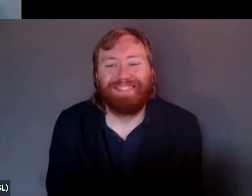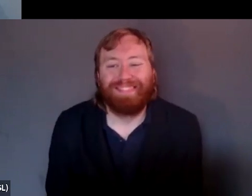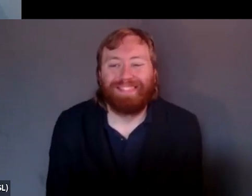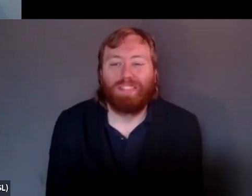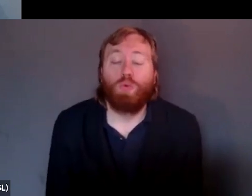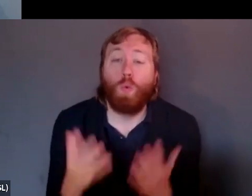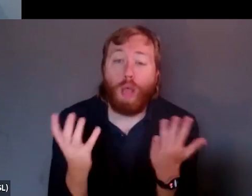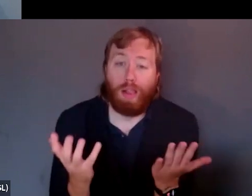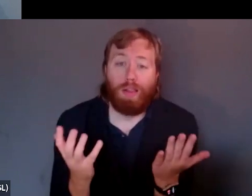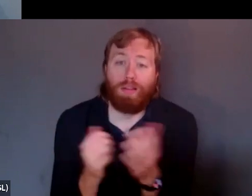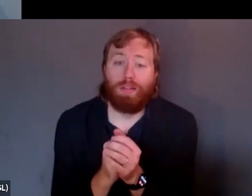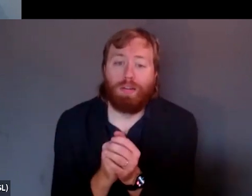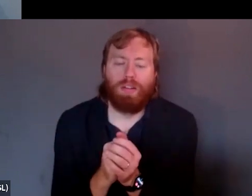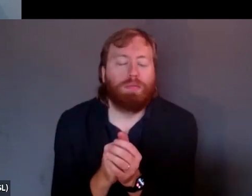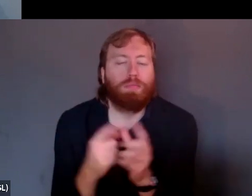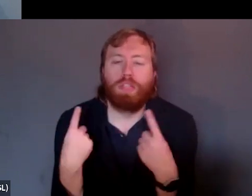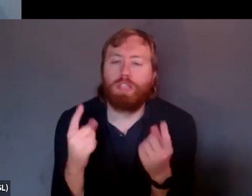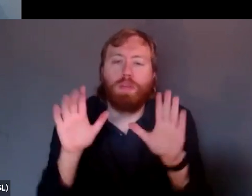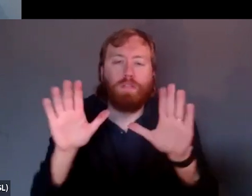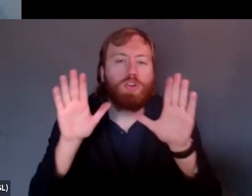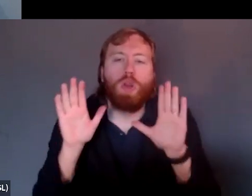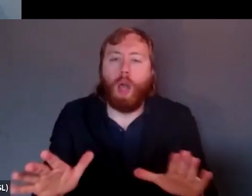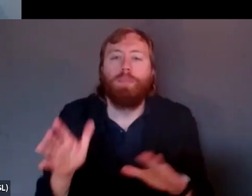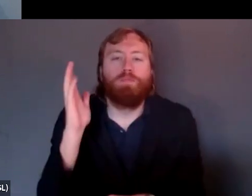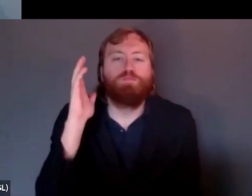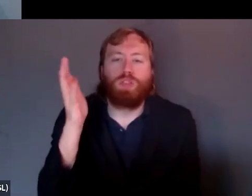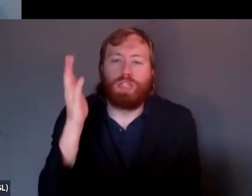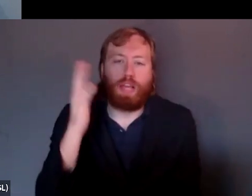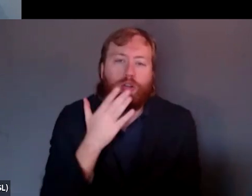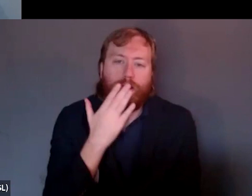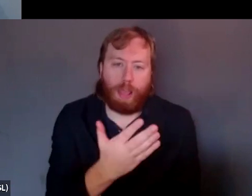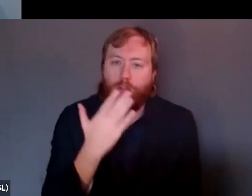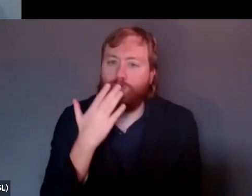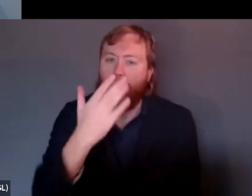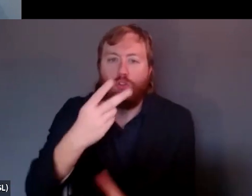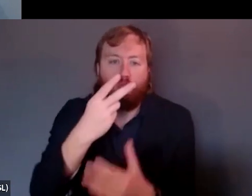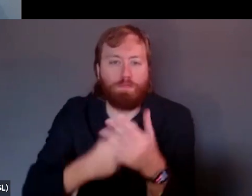This has been a phenomenal presentation. I really appreciate you both coming, sharing your expertise,